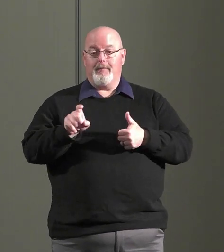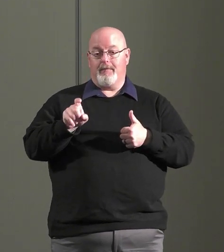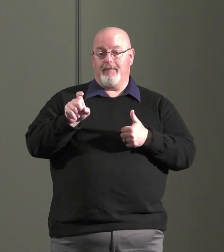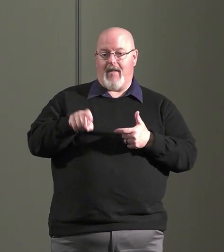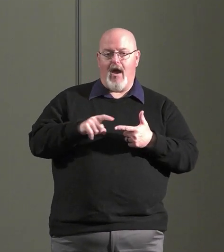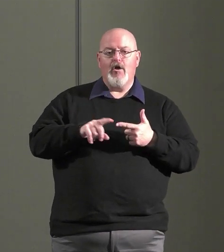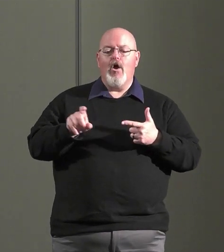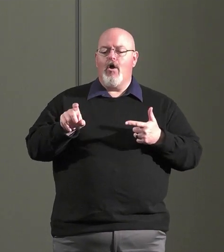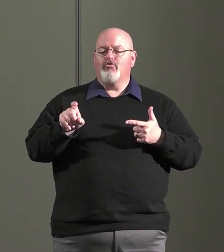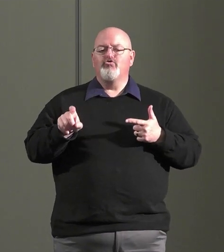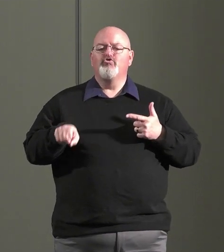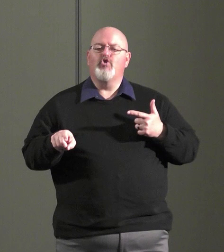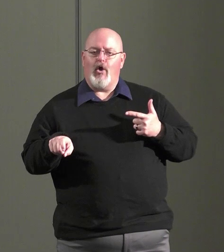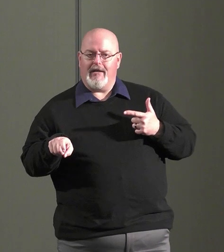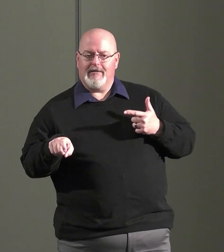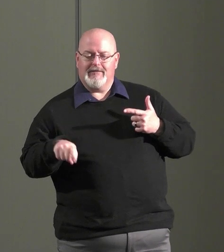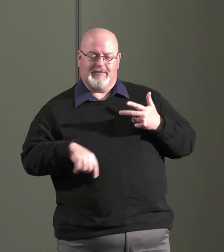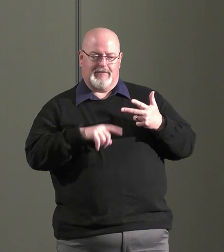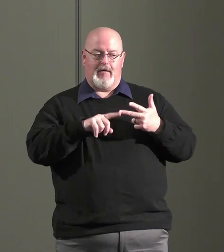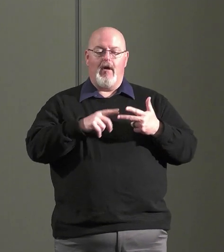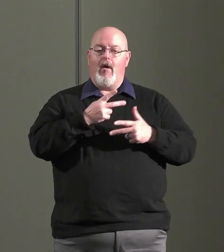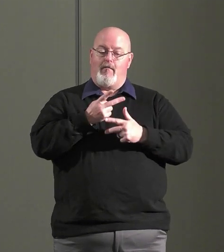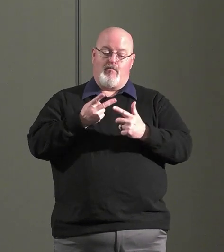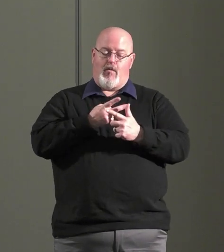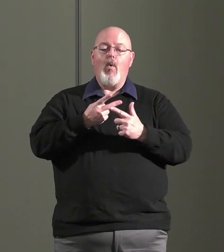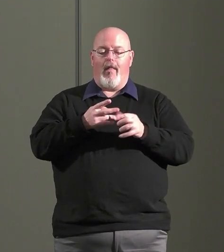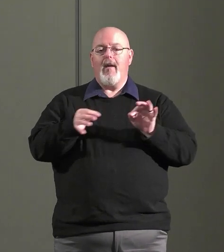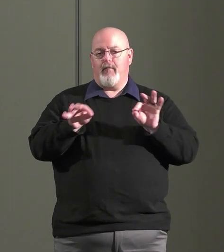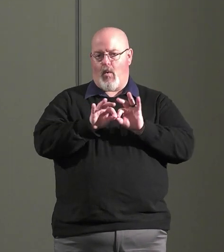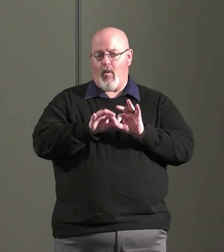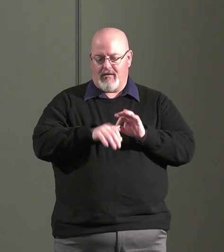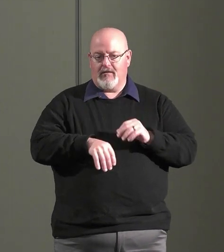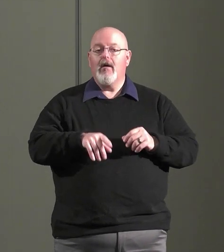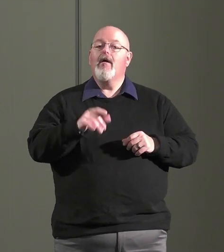and should. And both of those are pretty important to have. If you want your screen